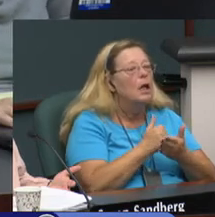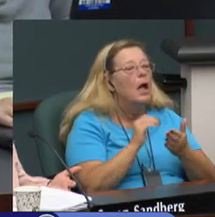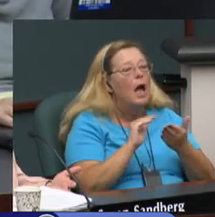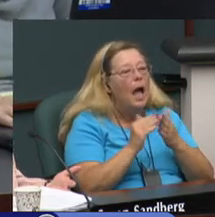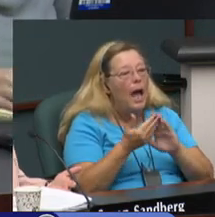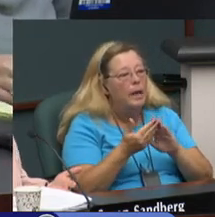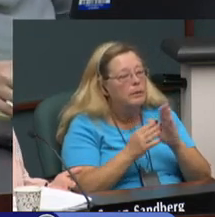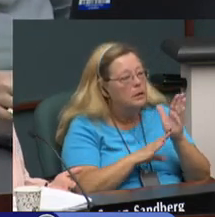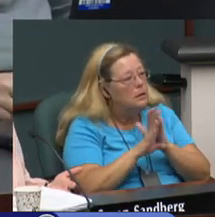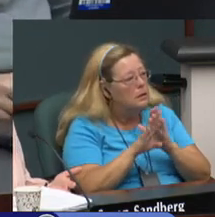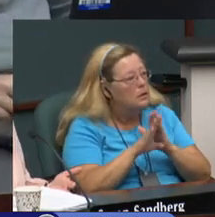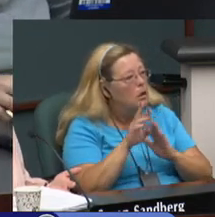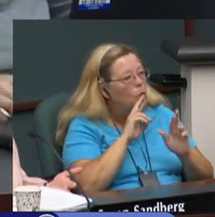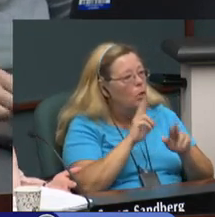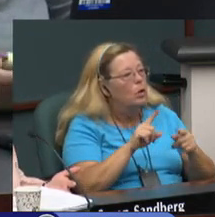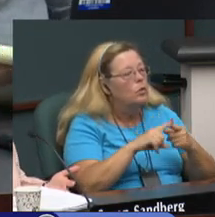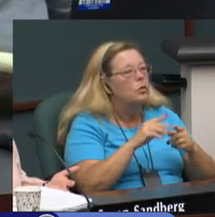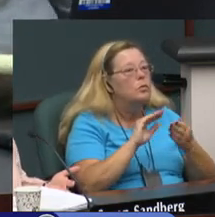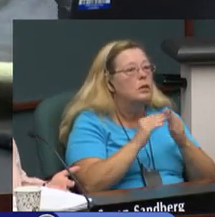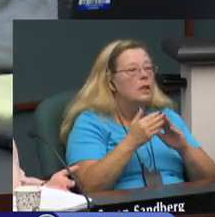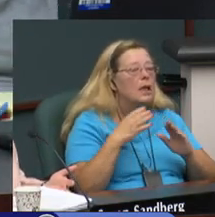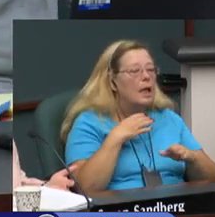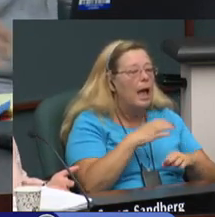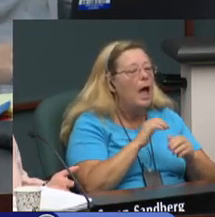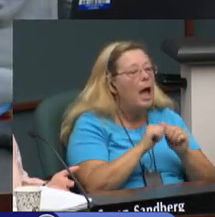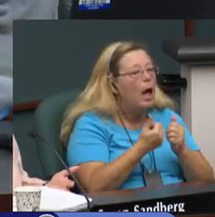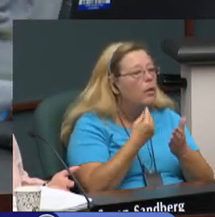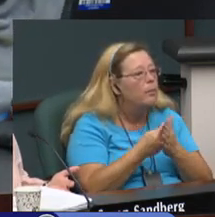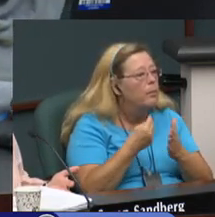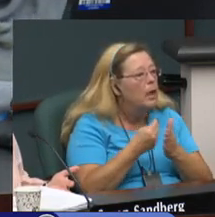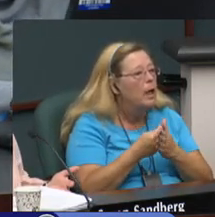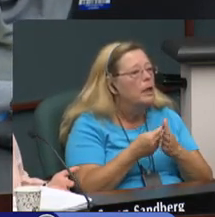Development reports the City Council on how that money is appropriated and spent